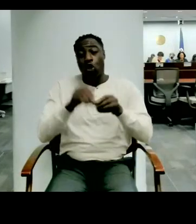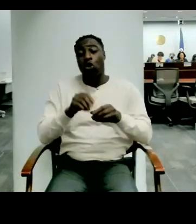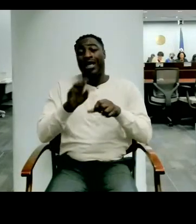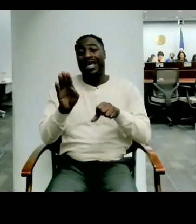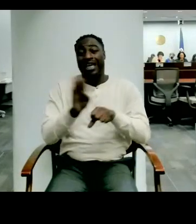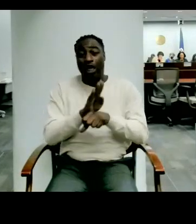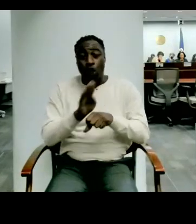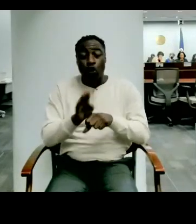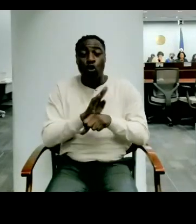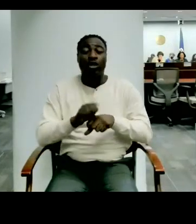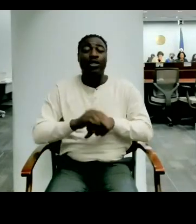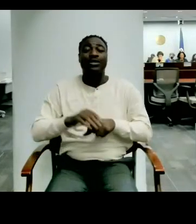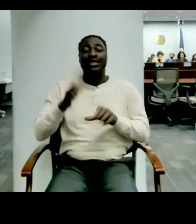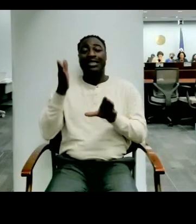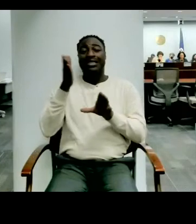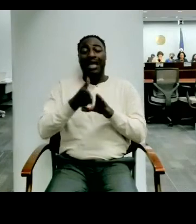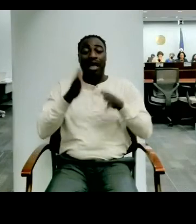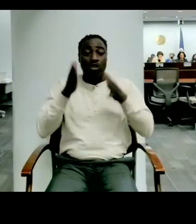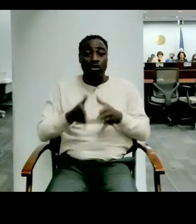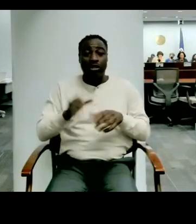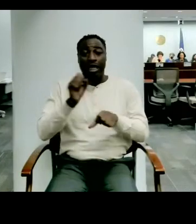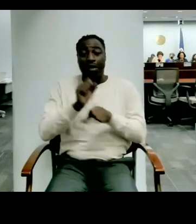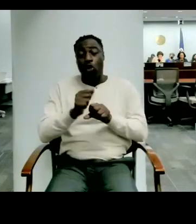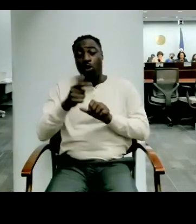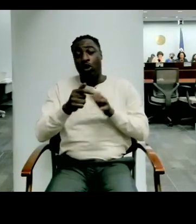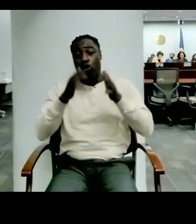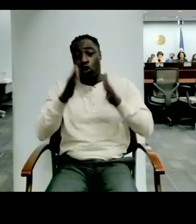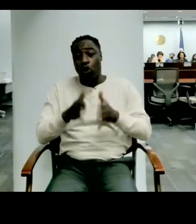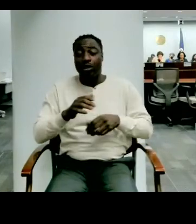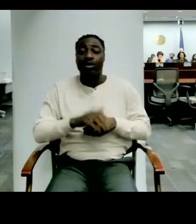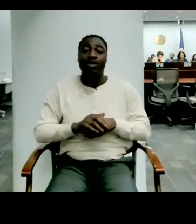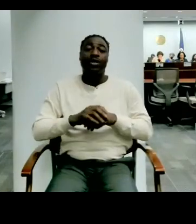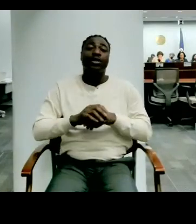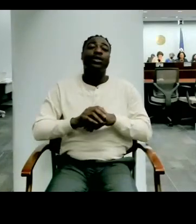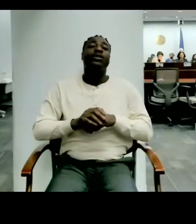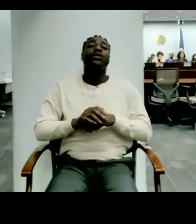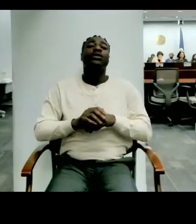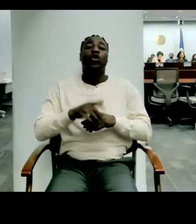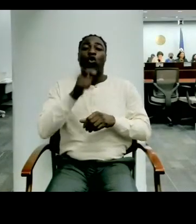organizational psychologists, employment attorneys, both representing workers and employ